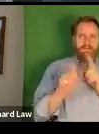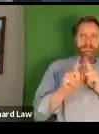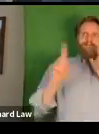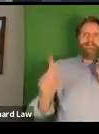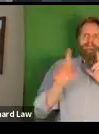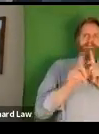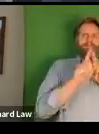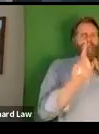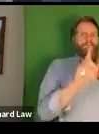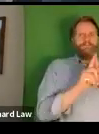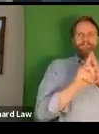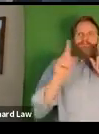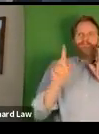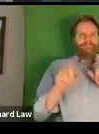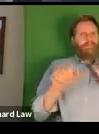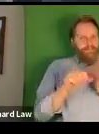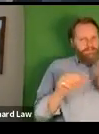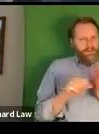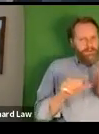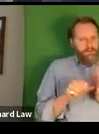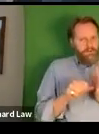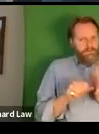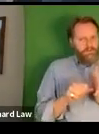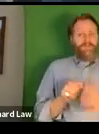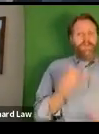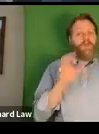we've done is we've asked for screens for ushers now of course if you are in a